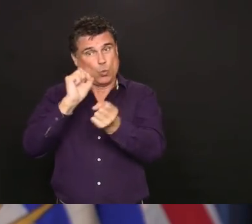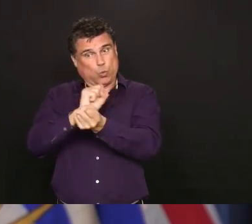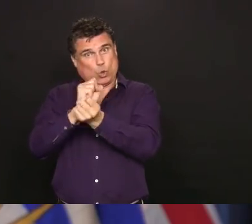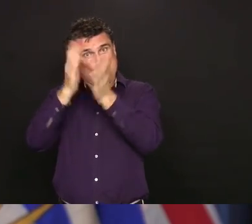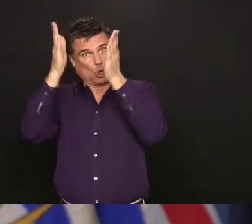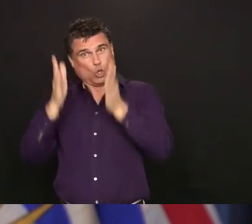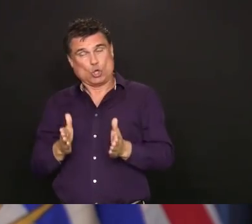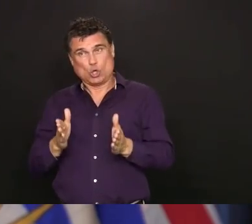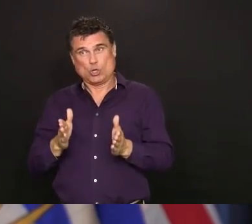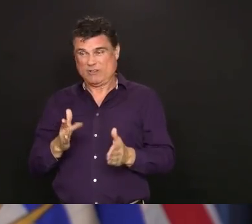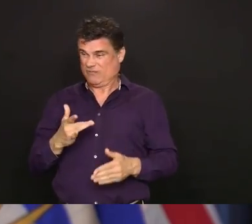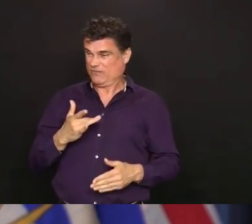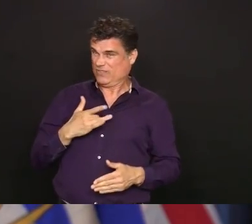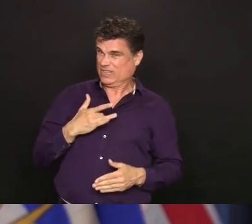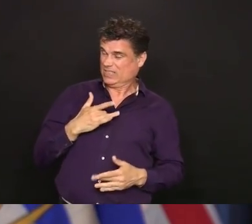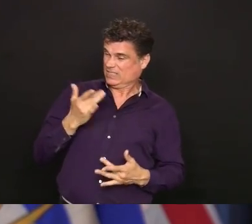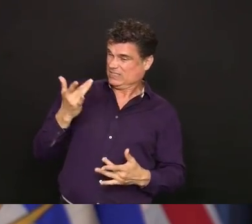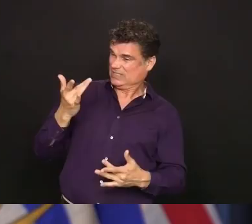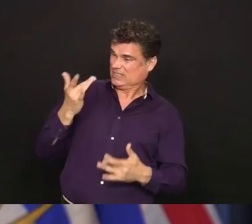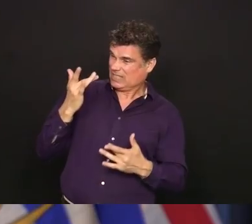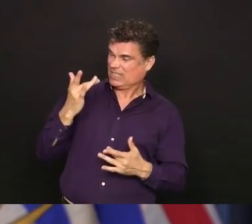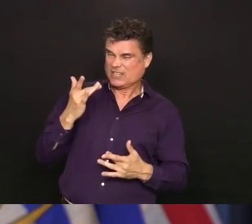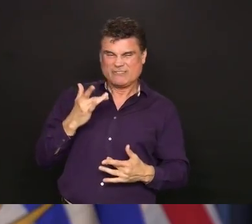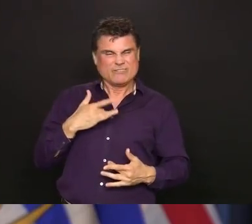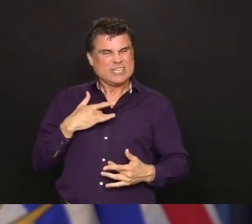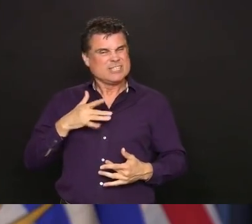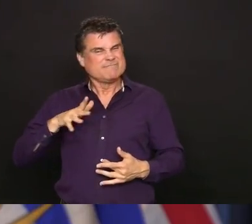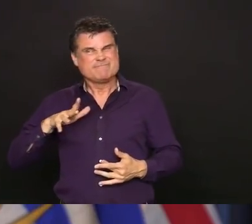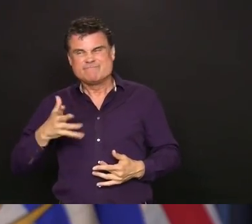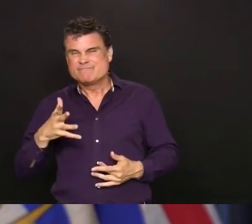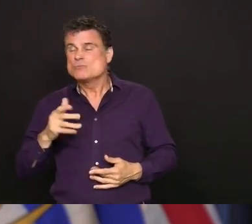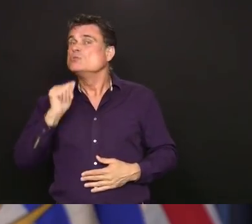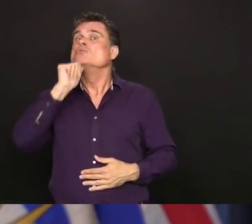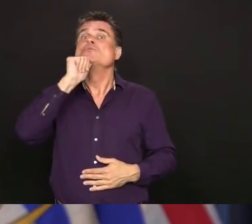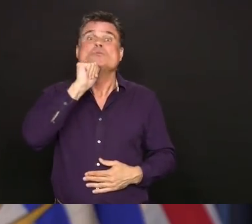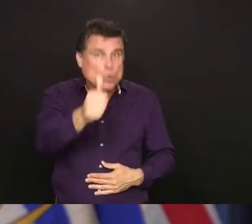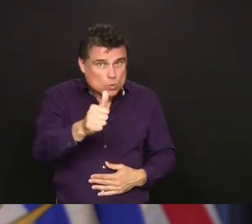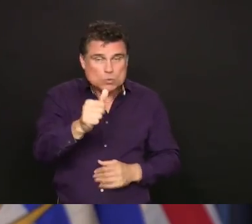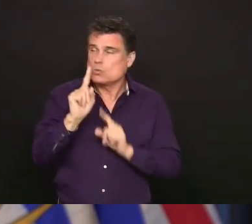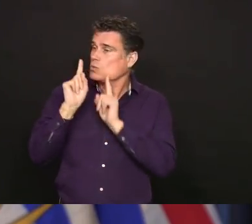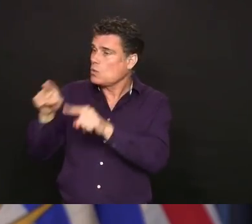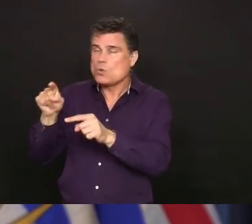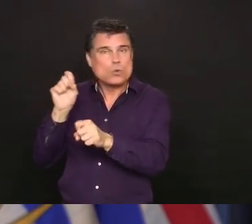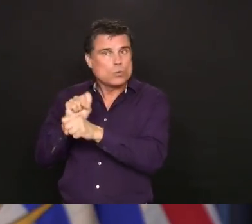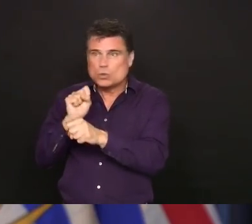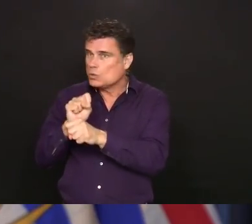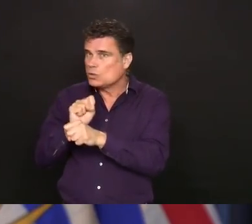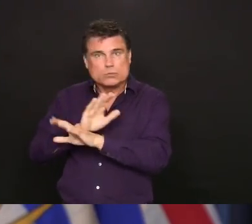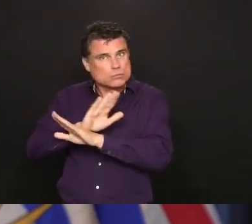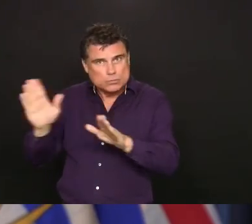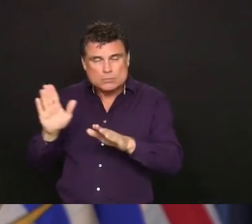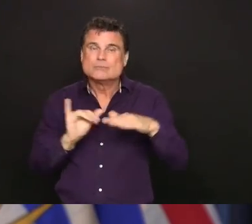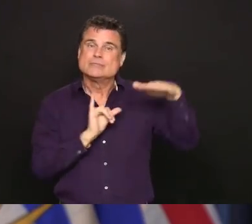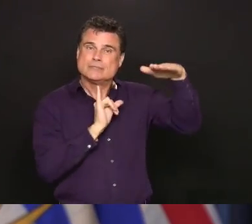to hear about it. Public health, testing is available for anybody with symptoms of COVID-19, and we will follow